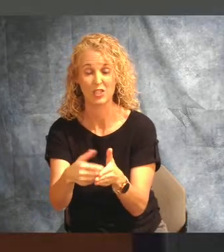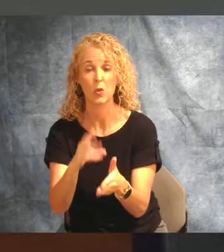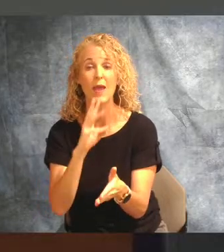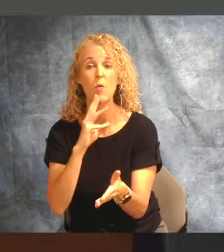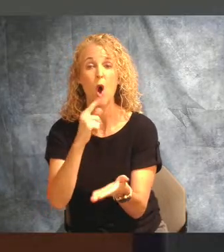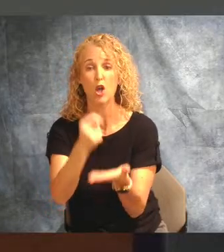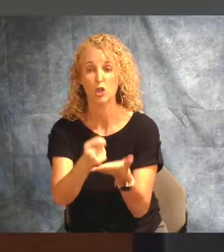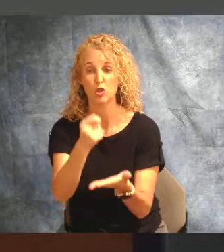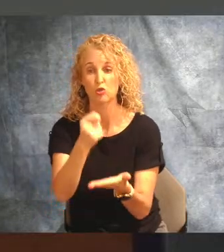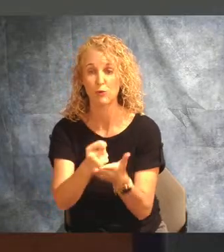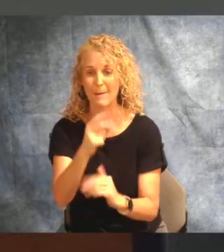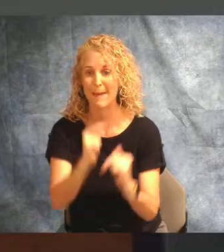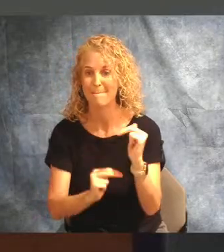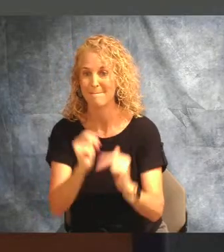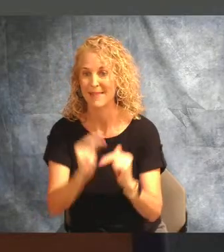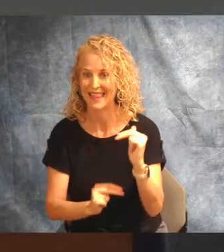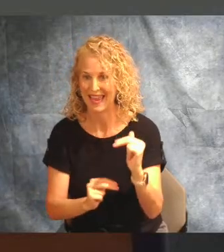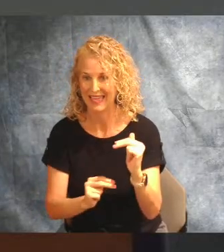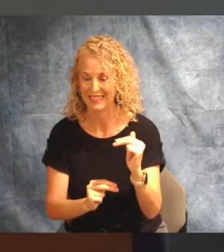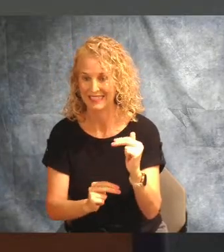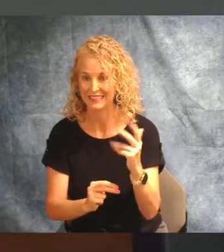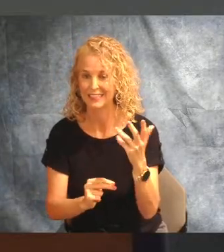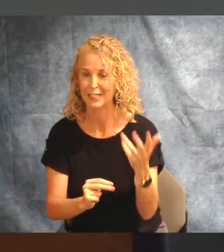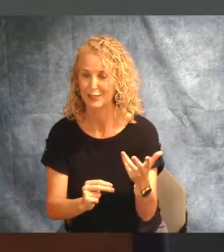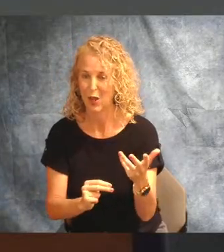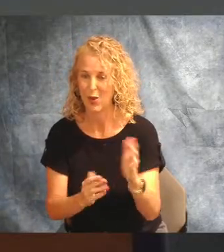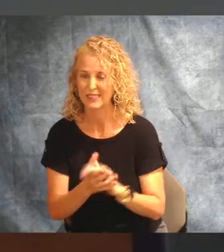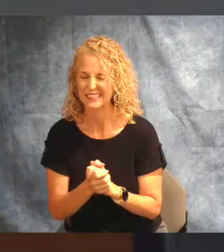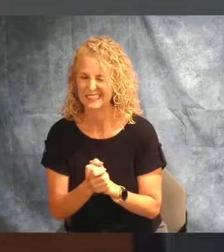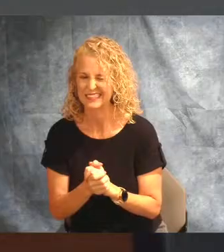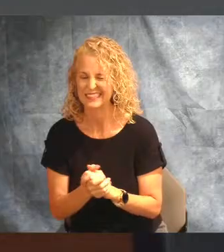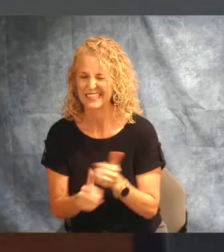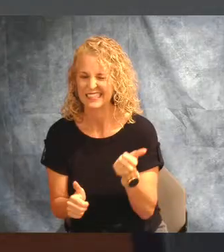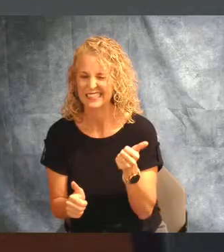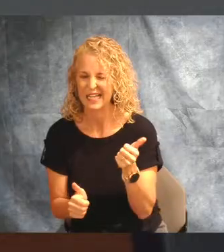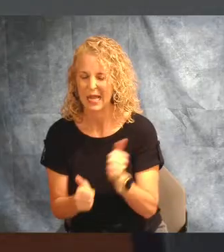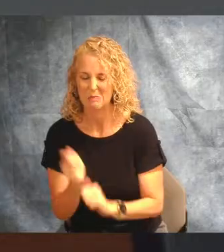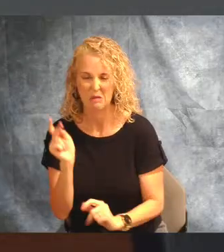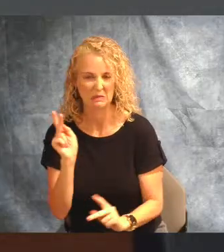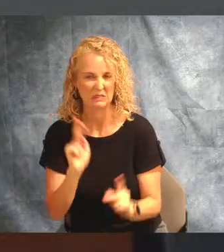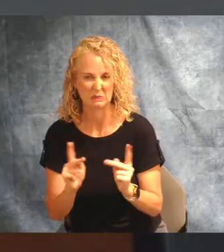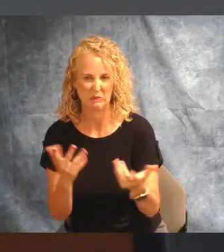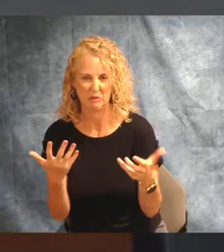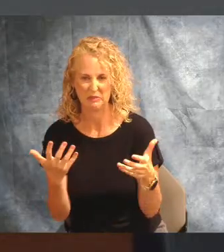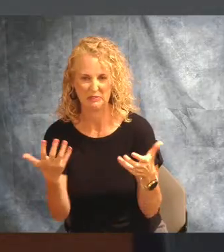I don't know that it's a highly desirable location for a a major facility, but I think for for